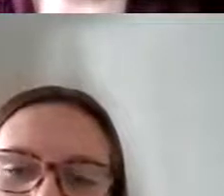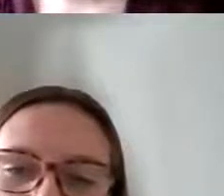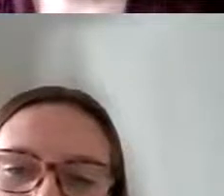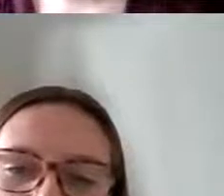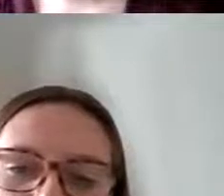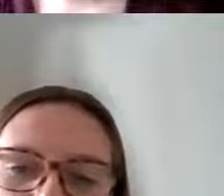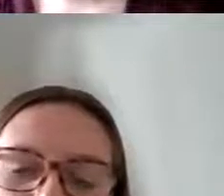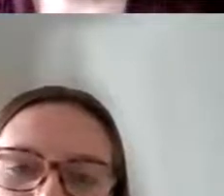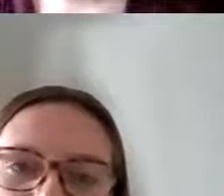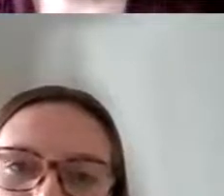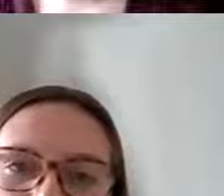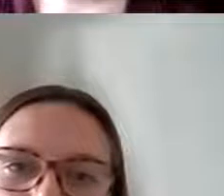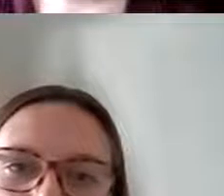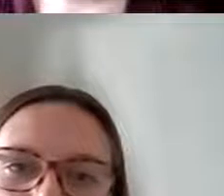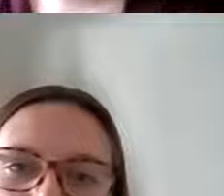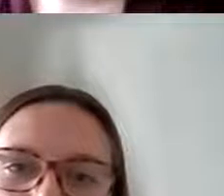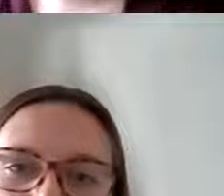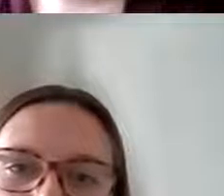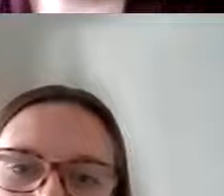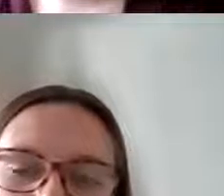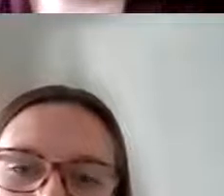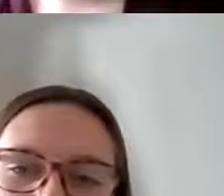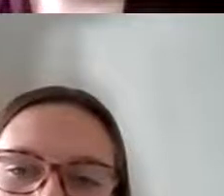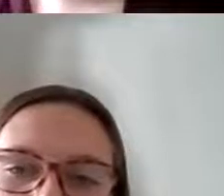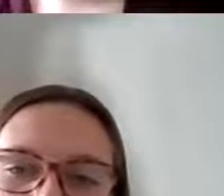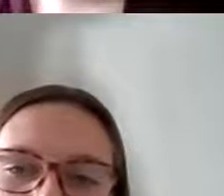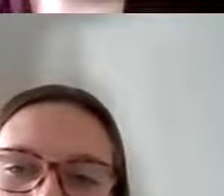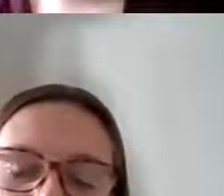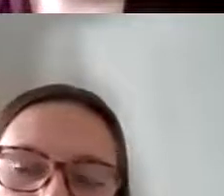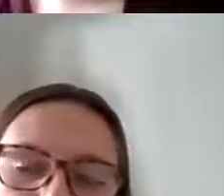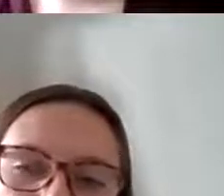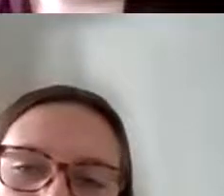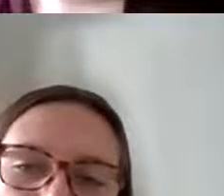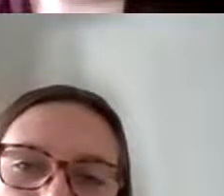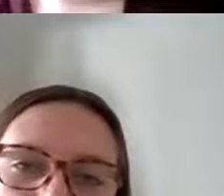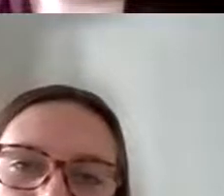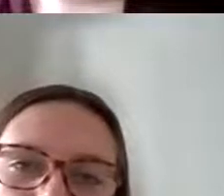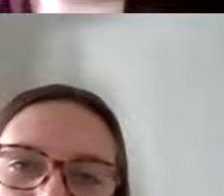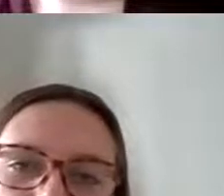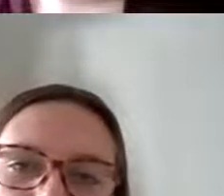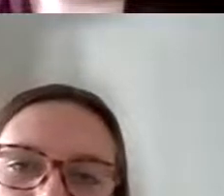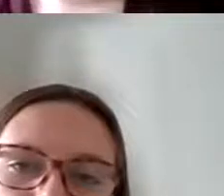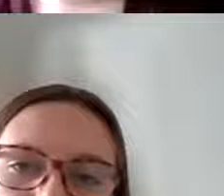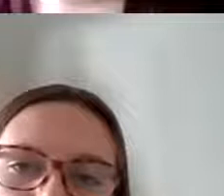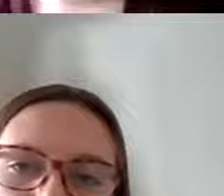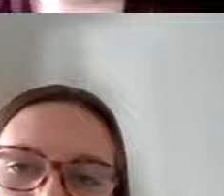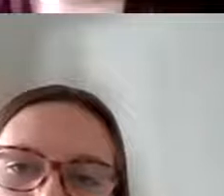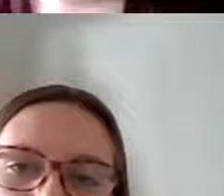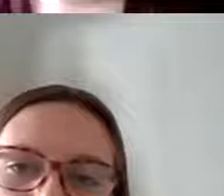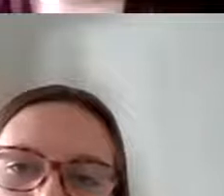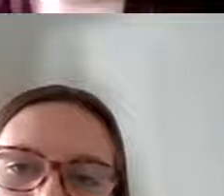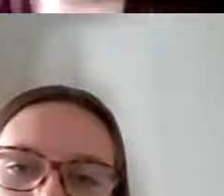Hills and that can be sculpture sounds creative writing or performance so across the art forms